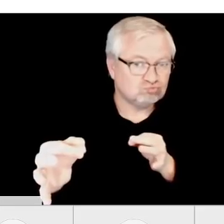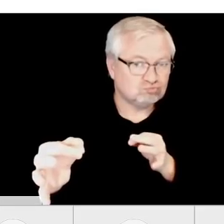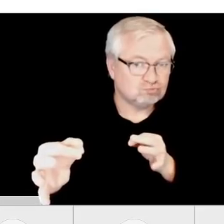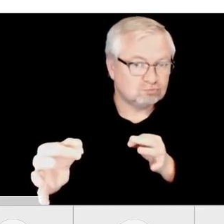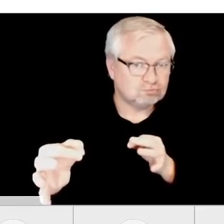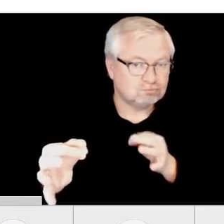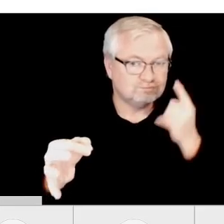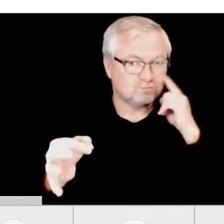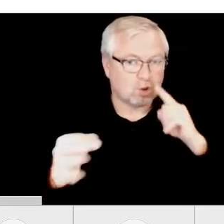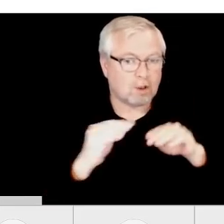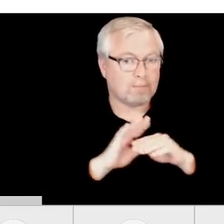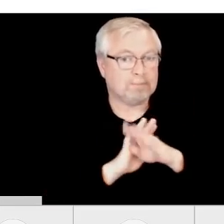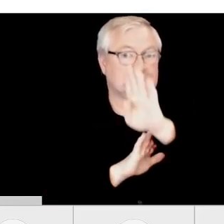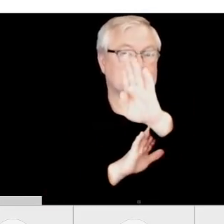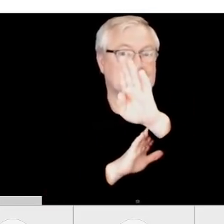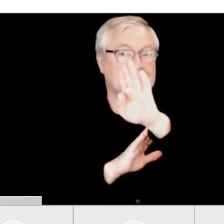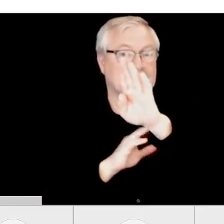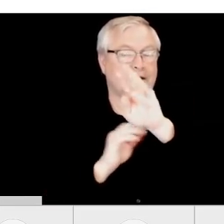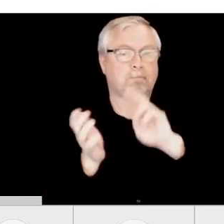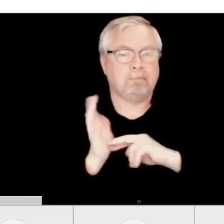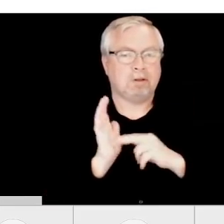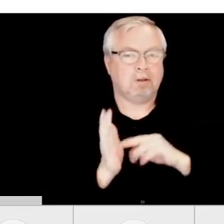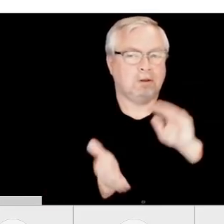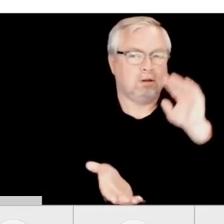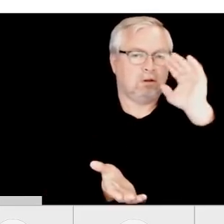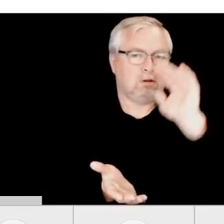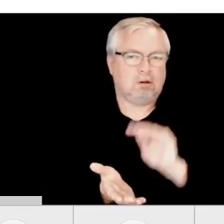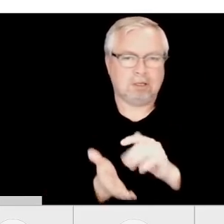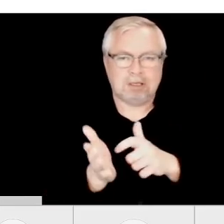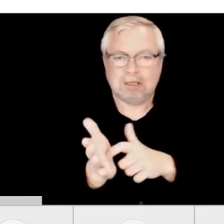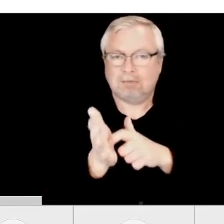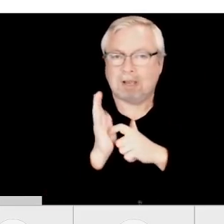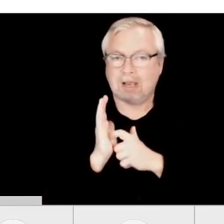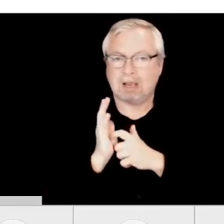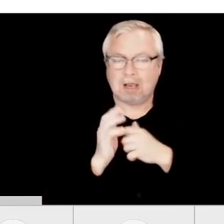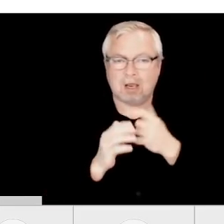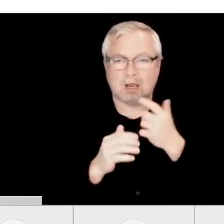We are seeing lower demand, and we are also seeing lower mortality and